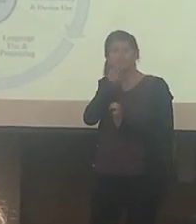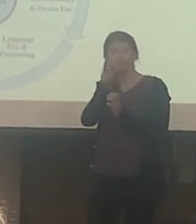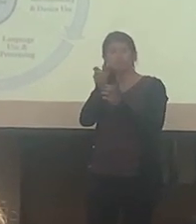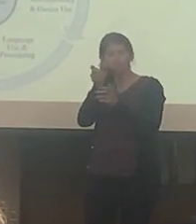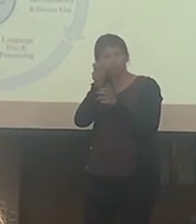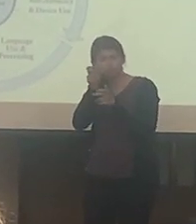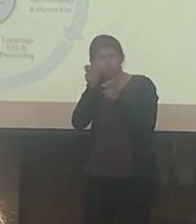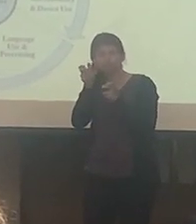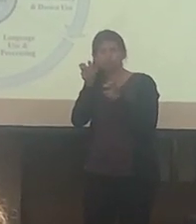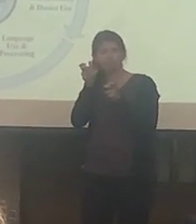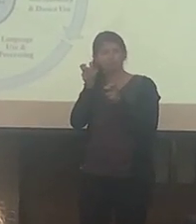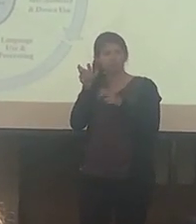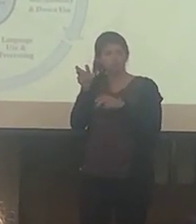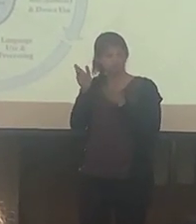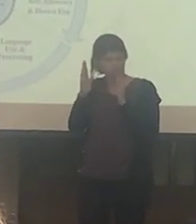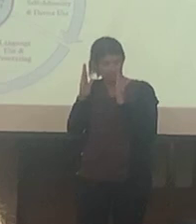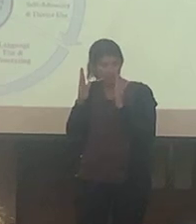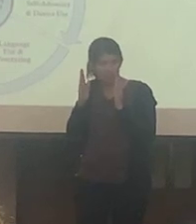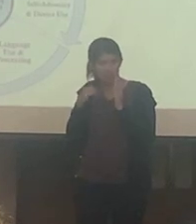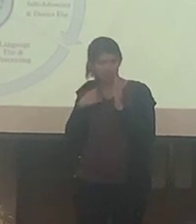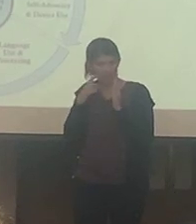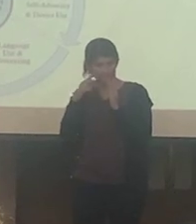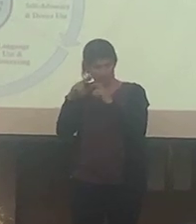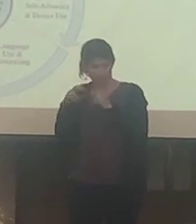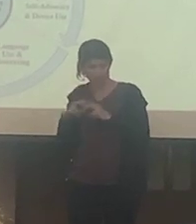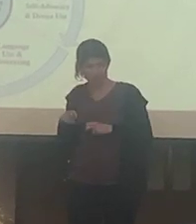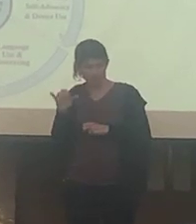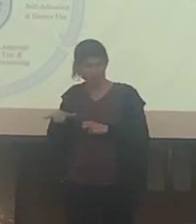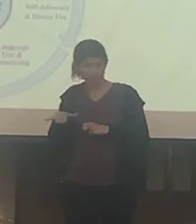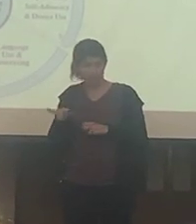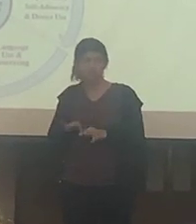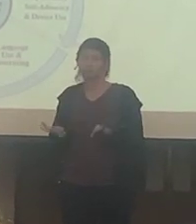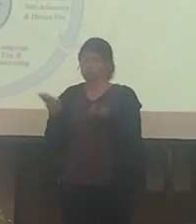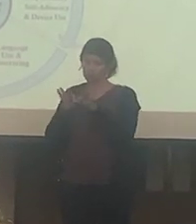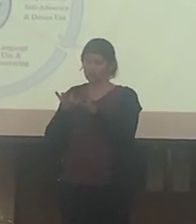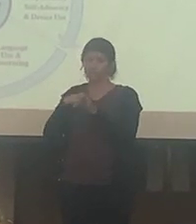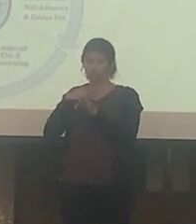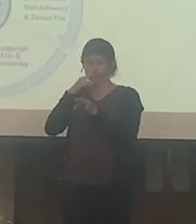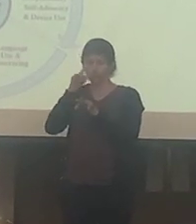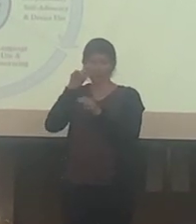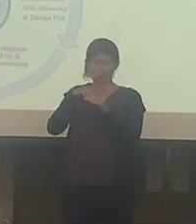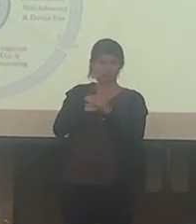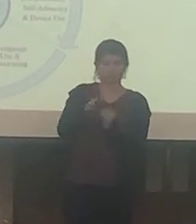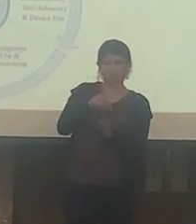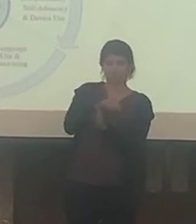how are they listening to it they looked at that that's important for our kids how about